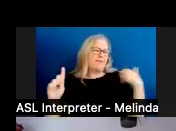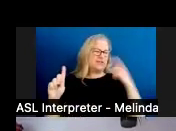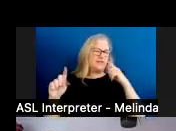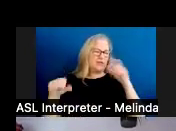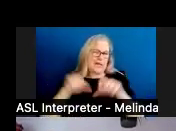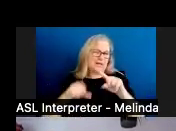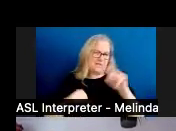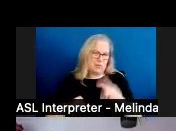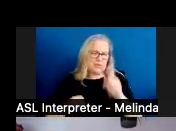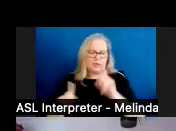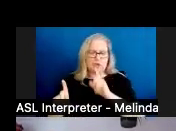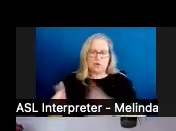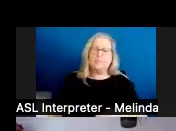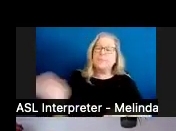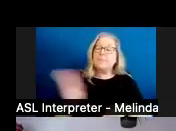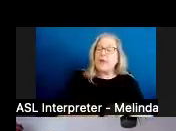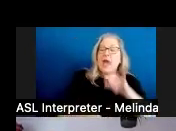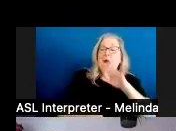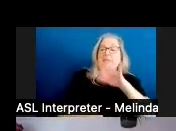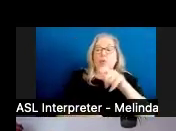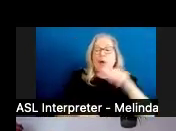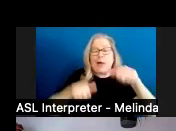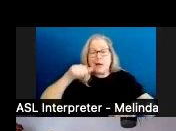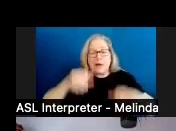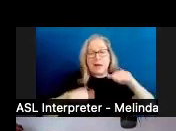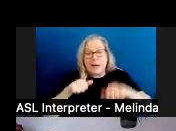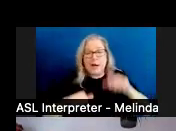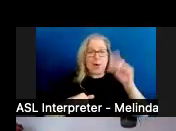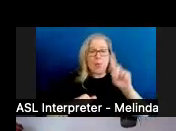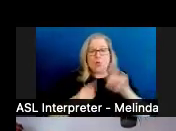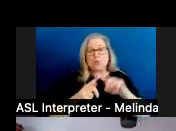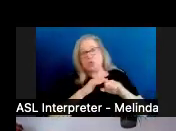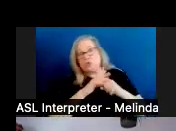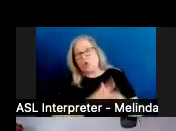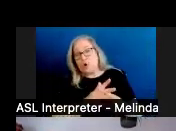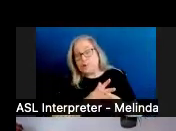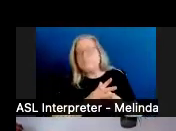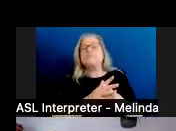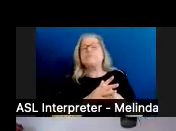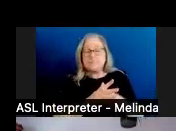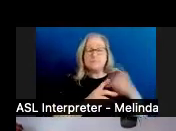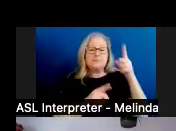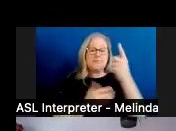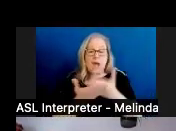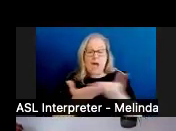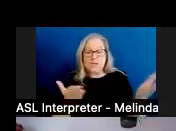Sean Hine: Yeah, and if you're not sure where to even start with your idea, so an item I actually just came across the other day,